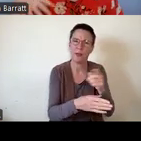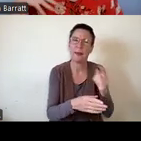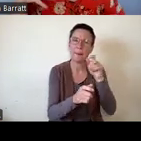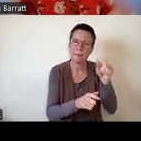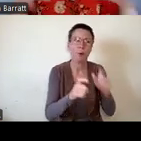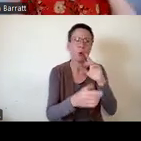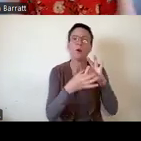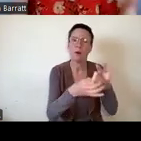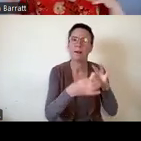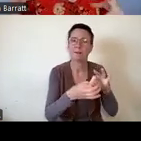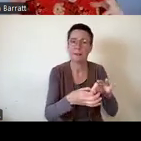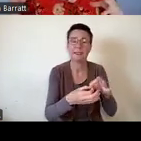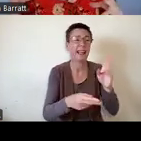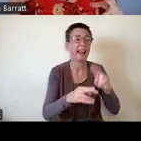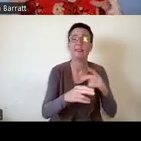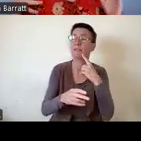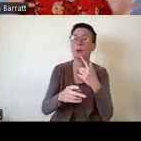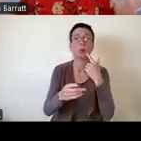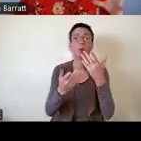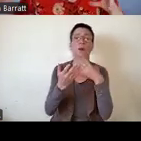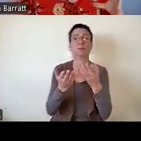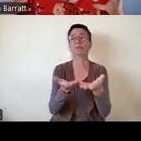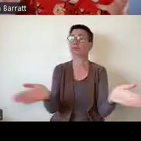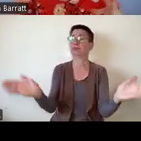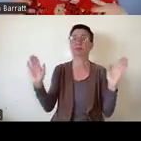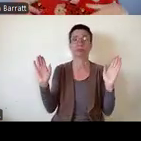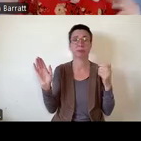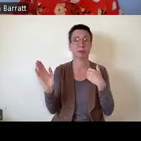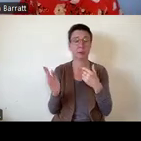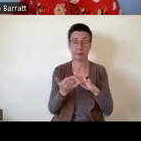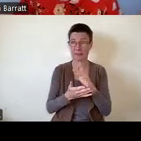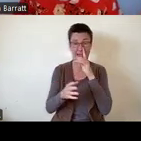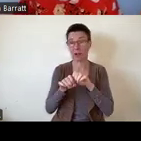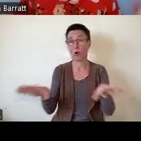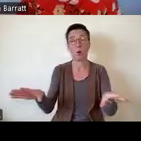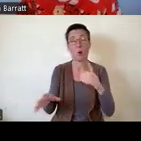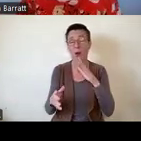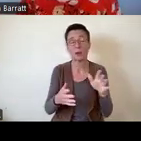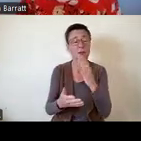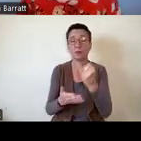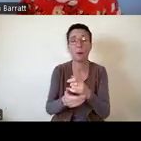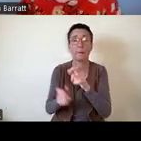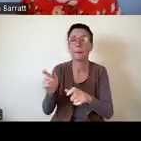because if you go for an irrelevant audience, it potentially will go out to all the wrong people that you don't want to see it.